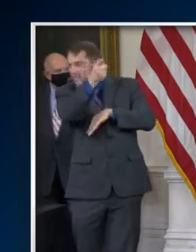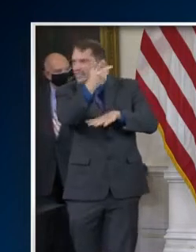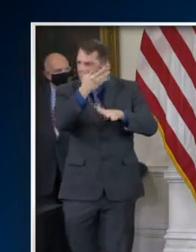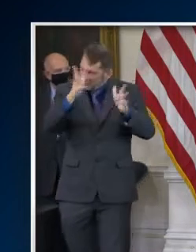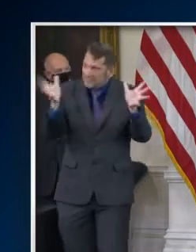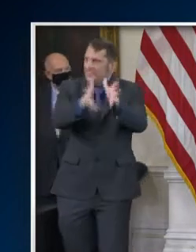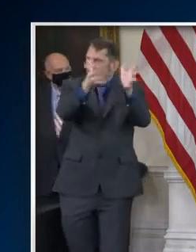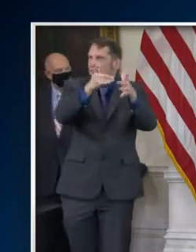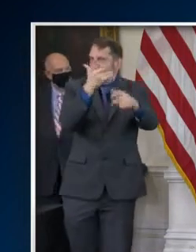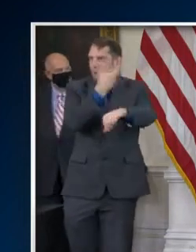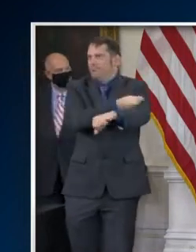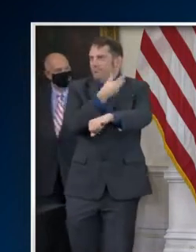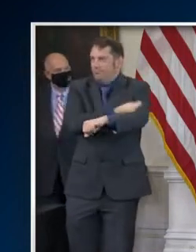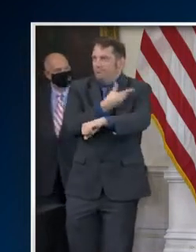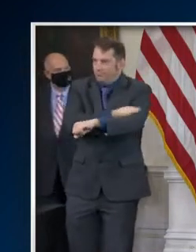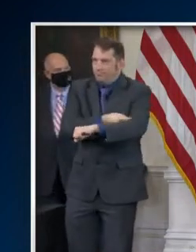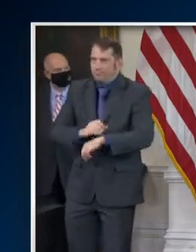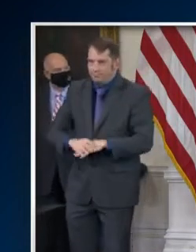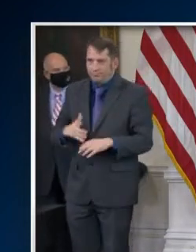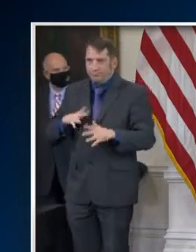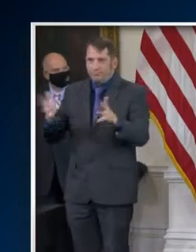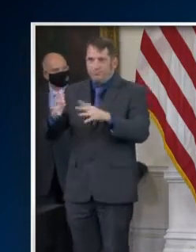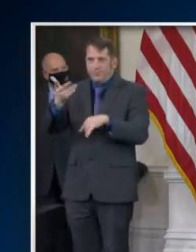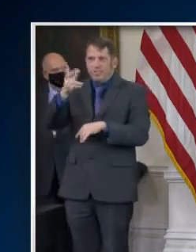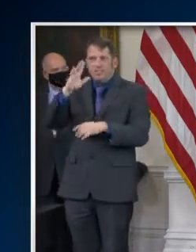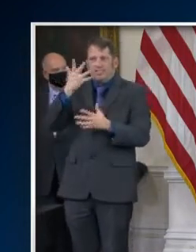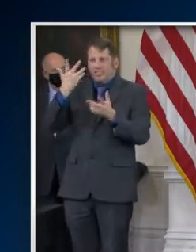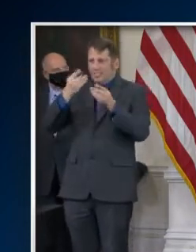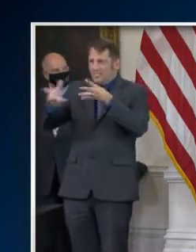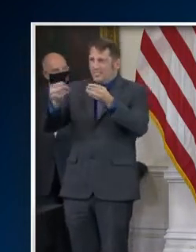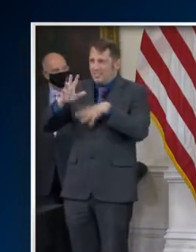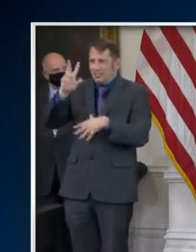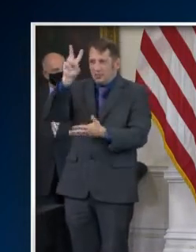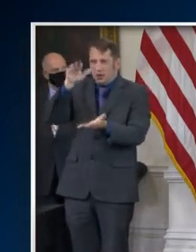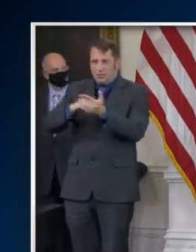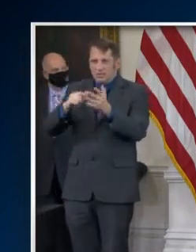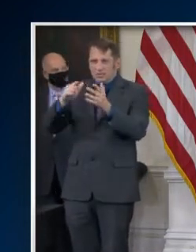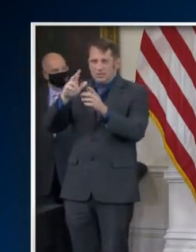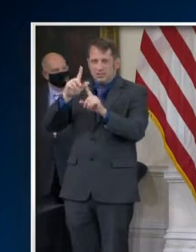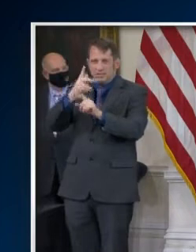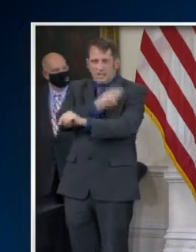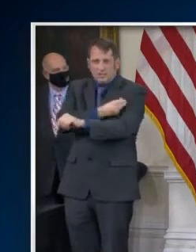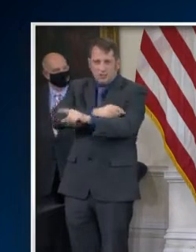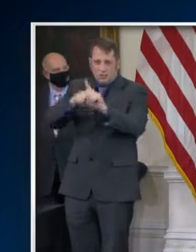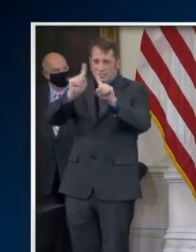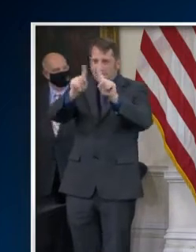TODAY, WE PROJECTED DELIVERING OVER 2000 DOSES TO VARIOUS SITES